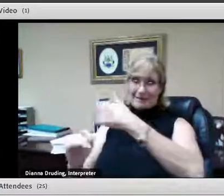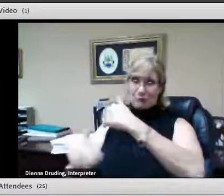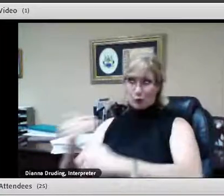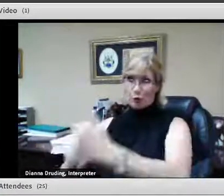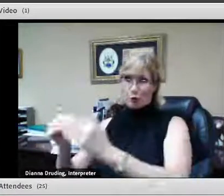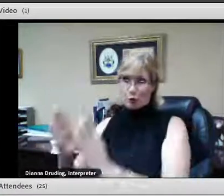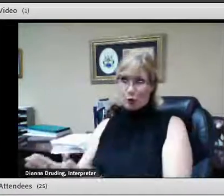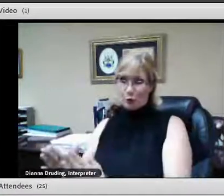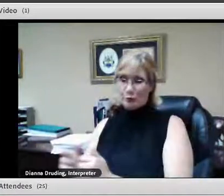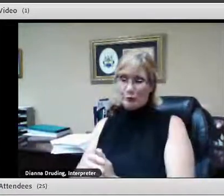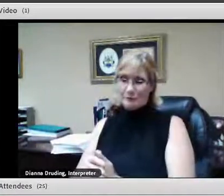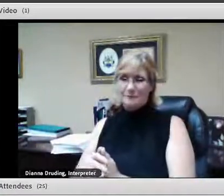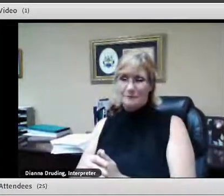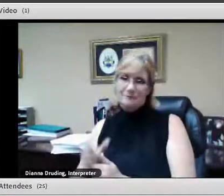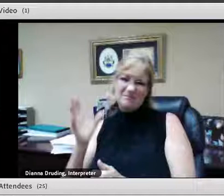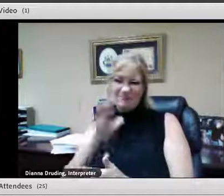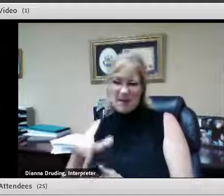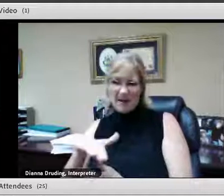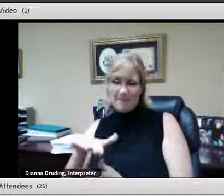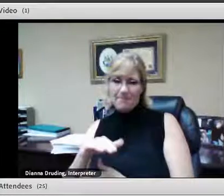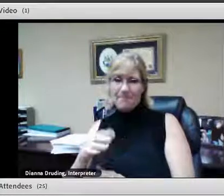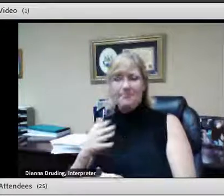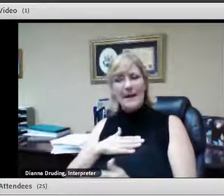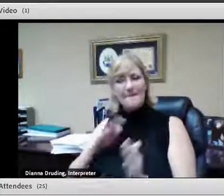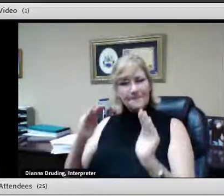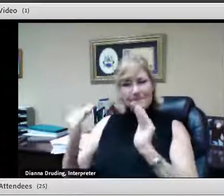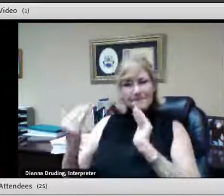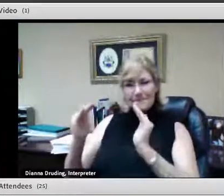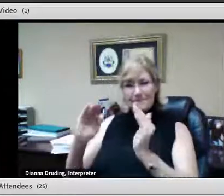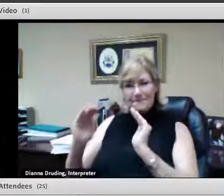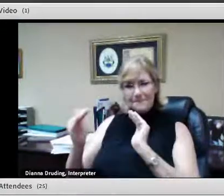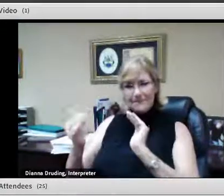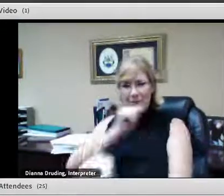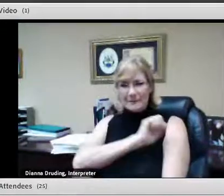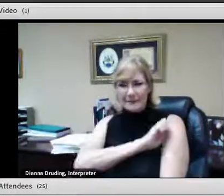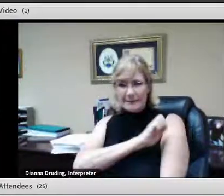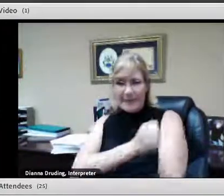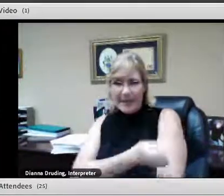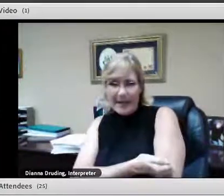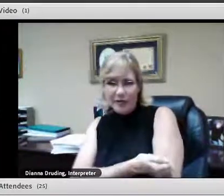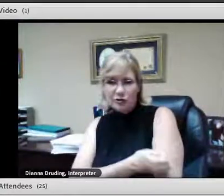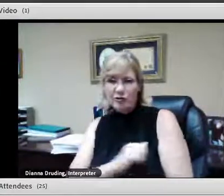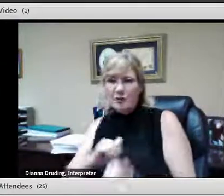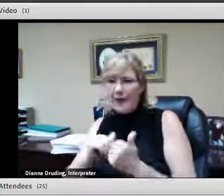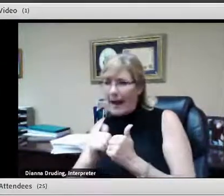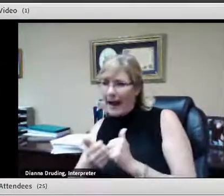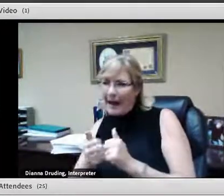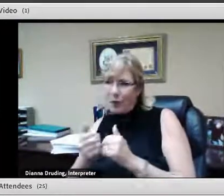The idea being that it kind of mirrors the energy pyramid or how energy is transferred in an ecosystem.